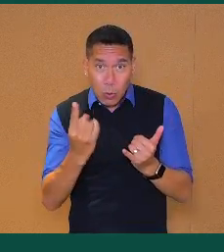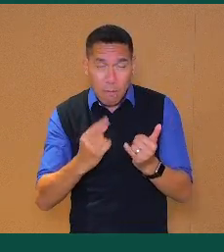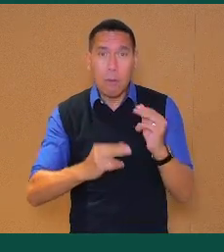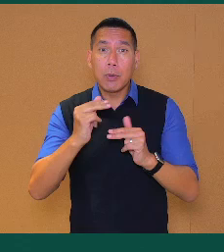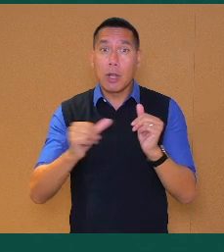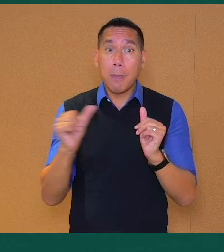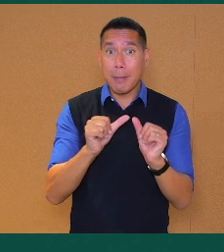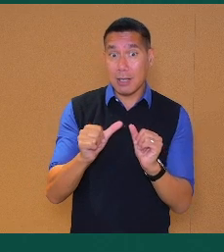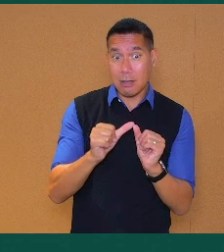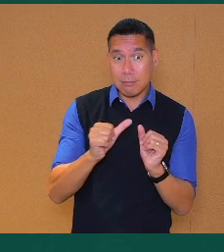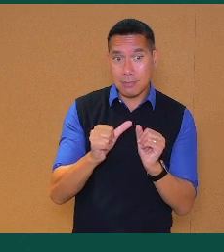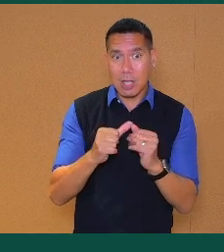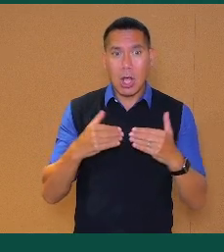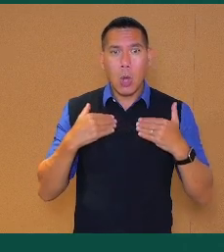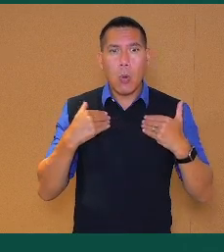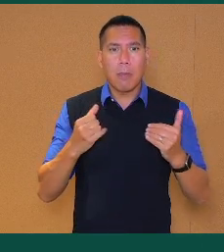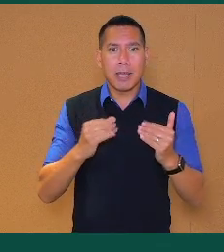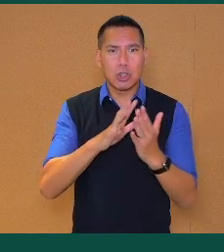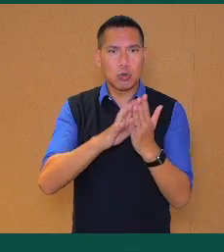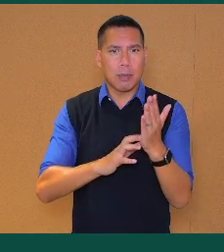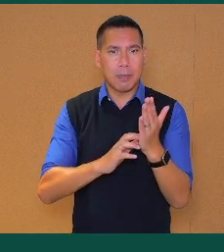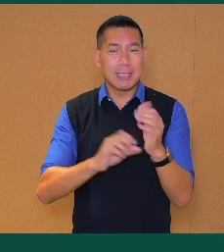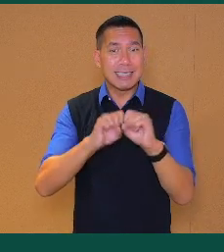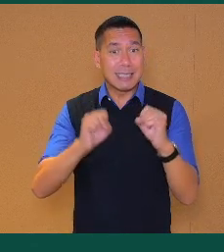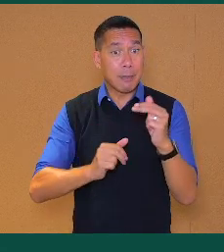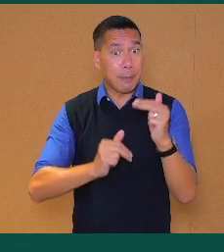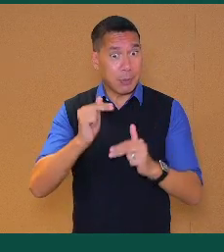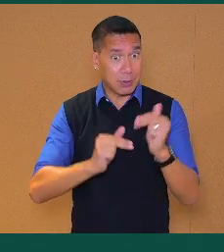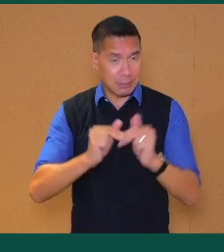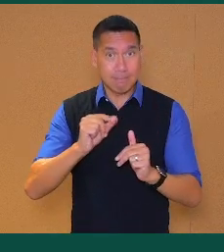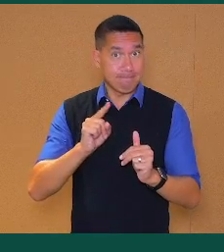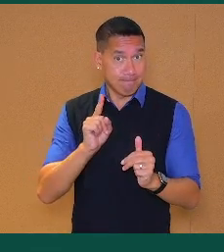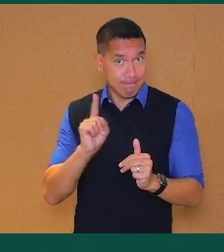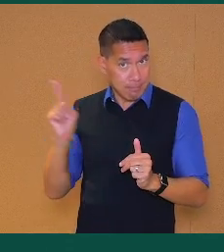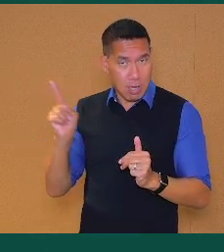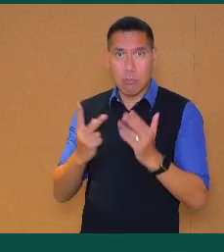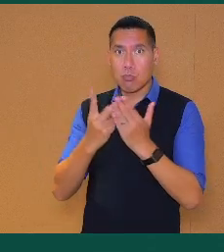Building .